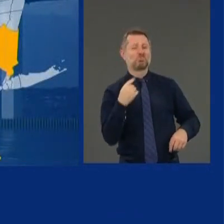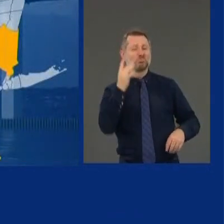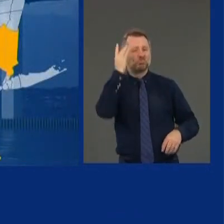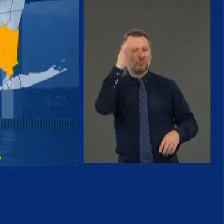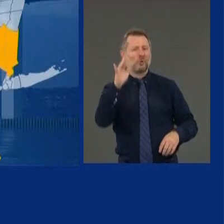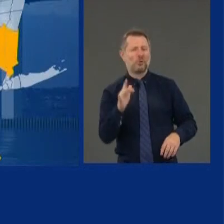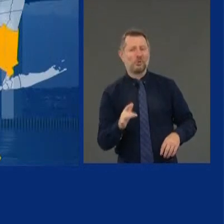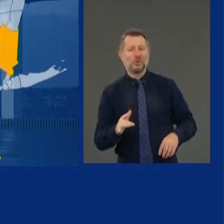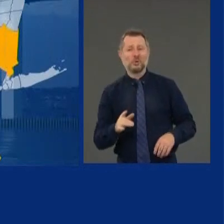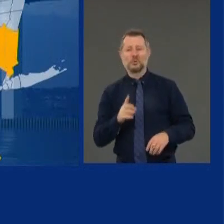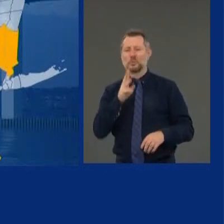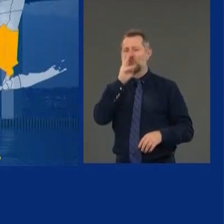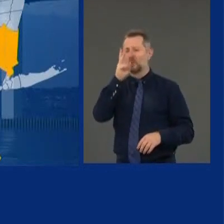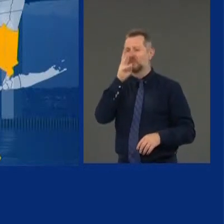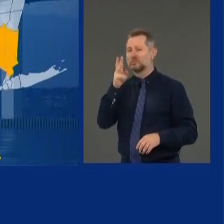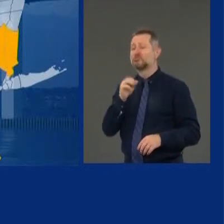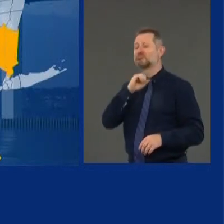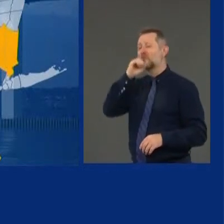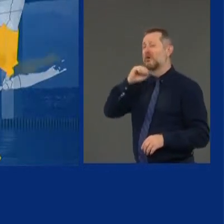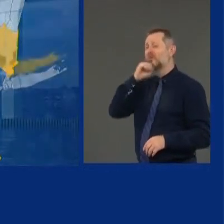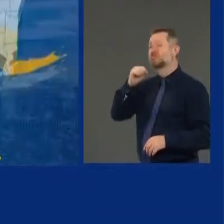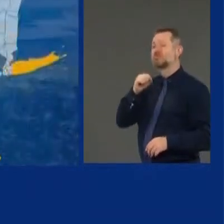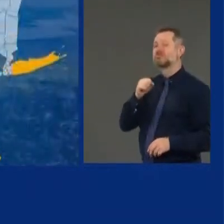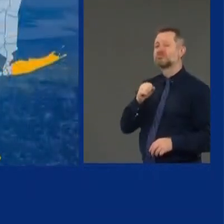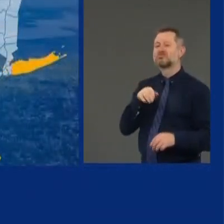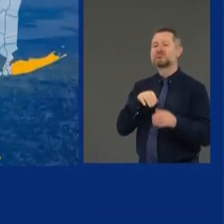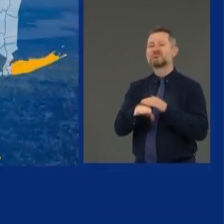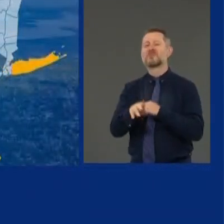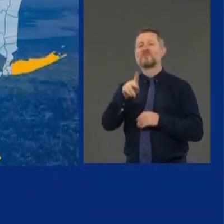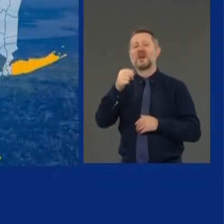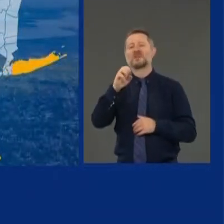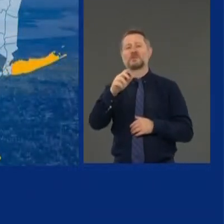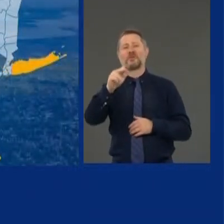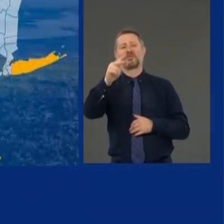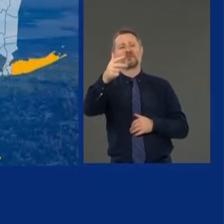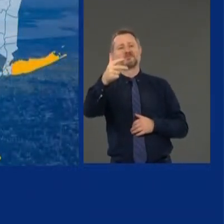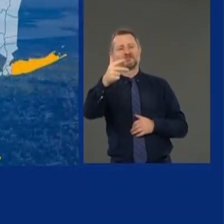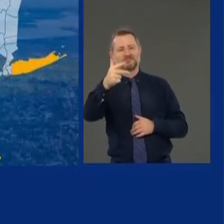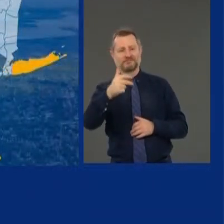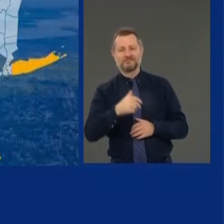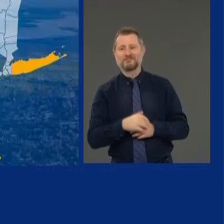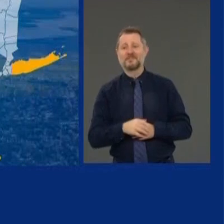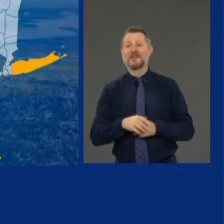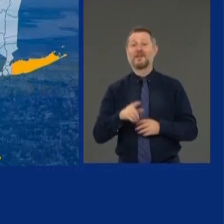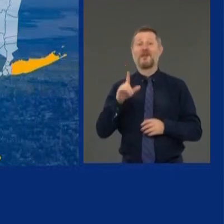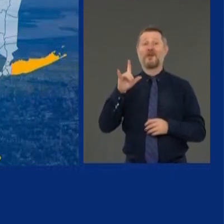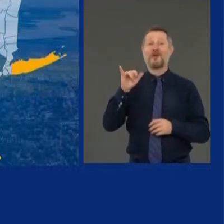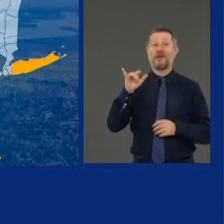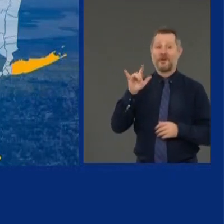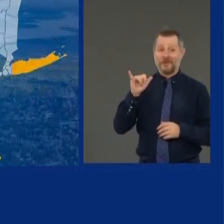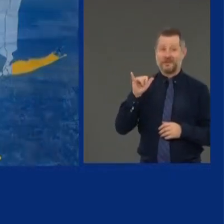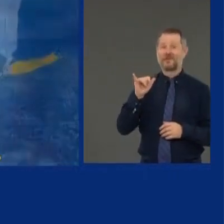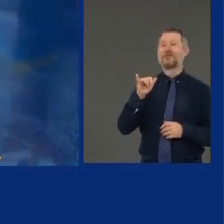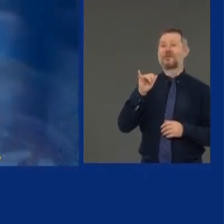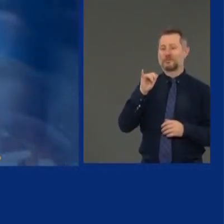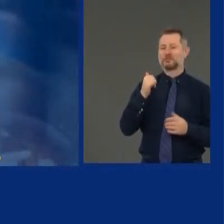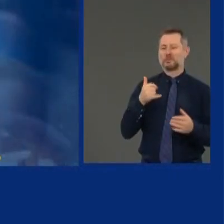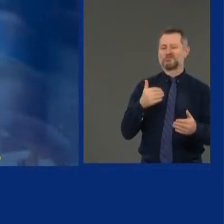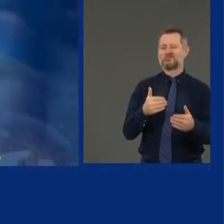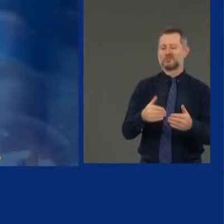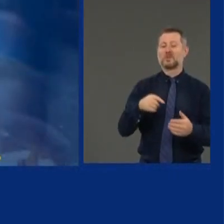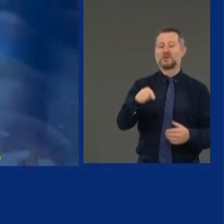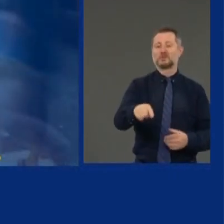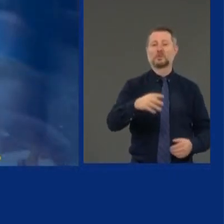AND NEW YORK WE STAY SMART.